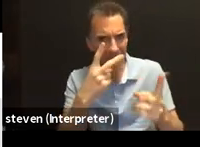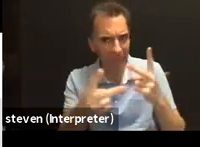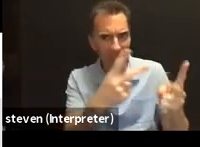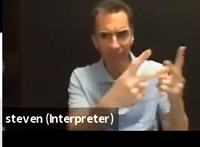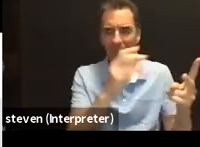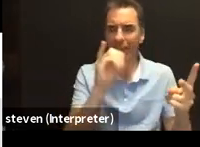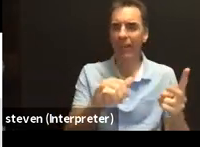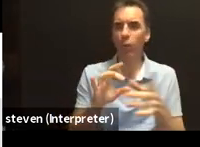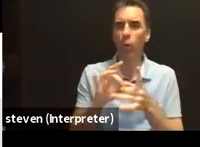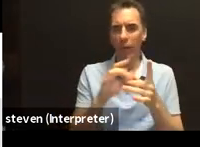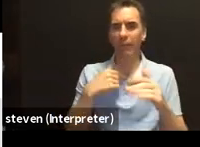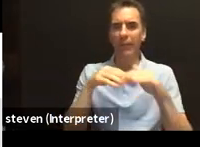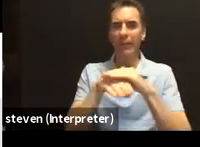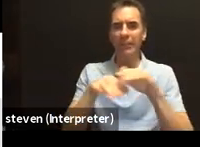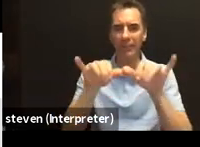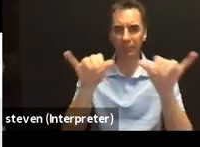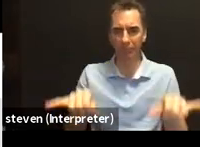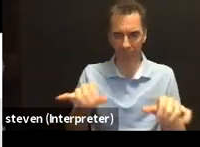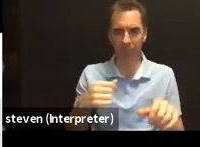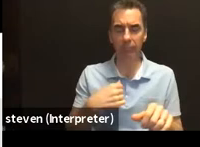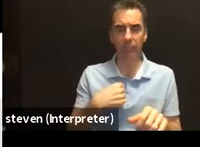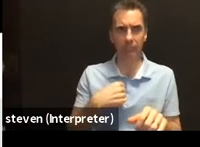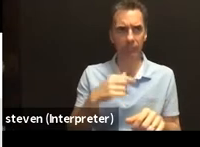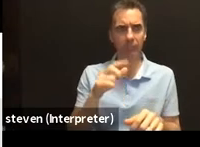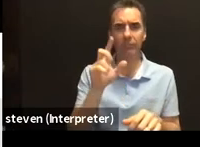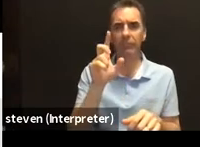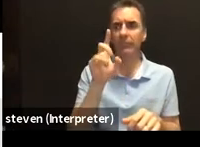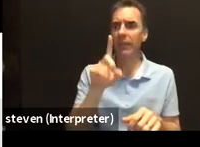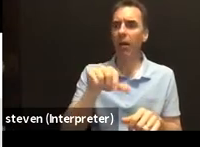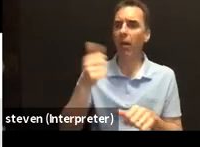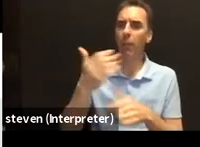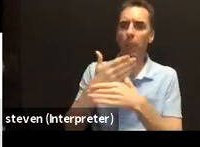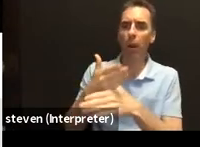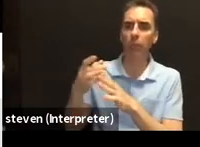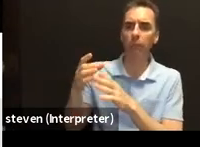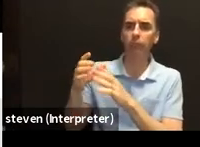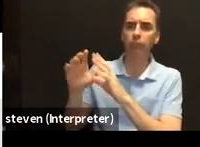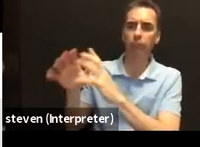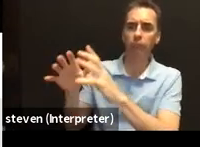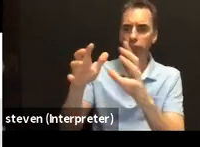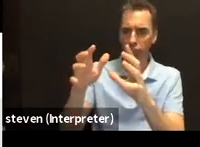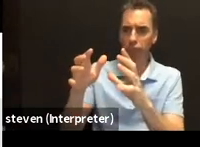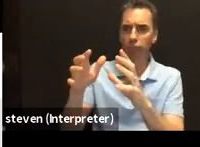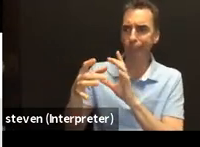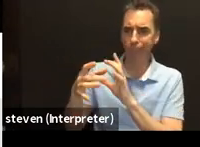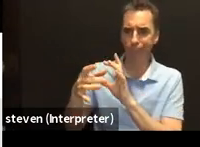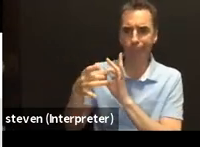maria.rodriguez: Really was able to work with. maria.rodriguez: Many of the partners that are part of the rest of Natalie Chavez: Their continuum of care. maria.rodriguez: So the first amateur continuum of